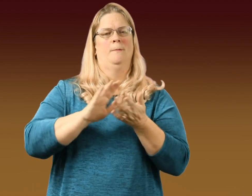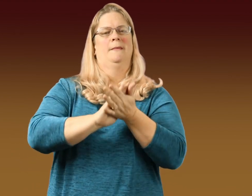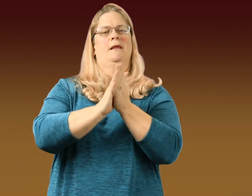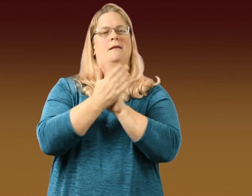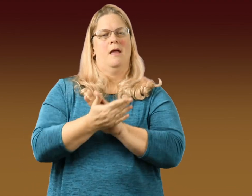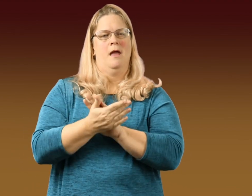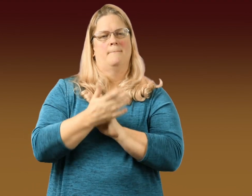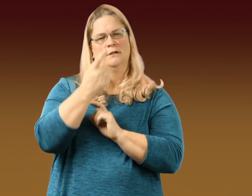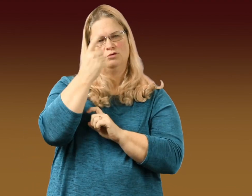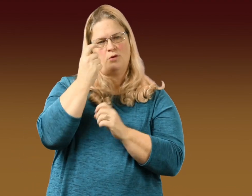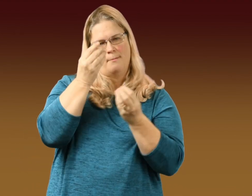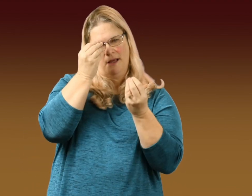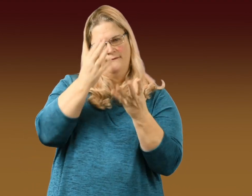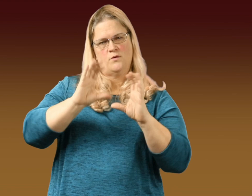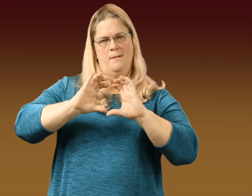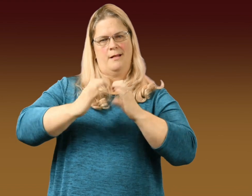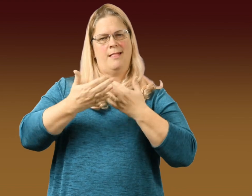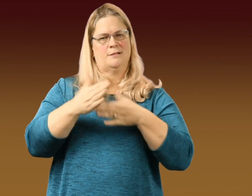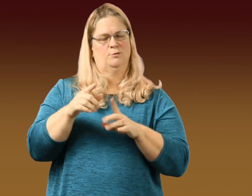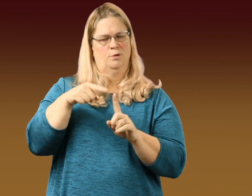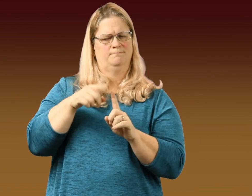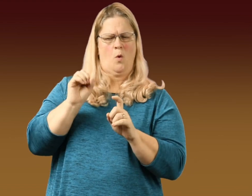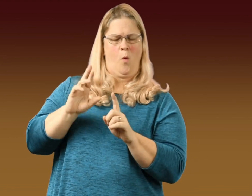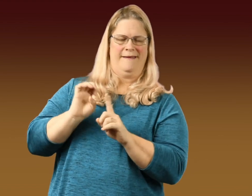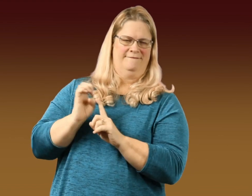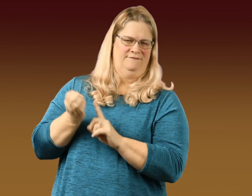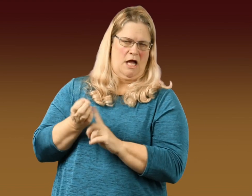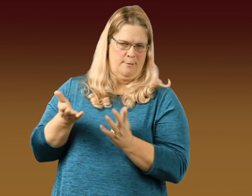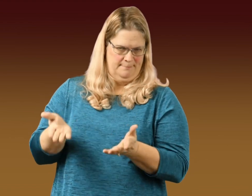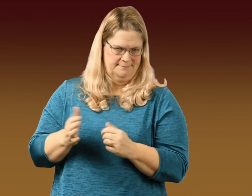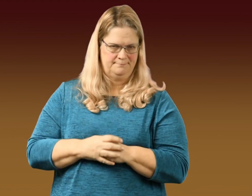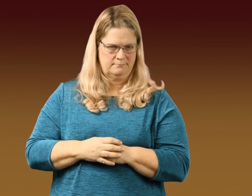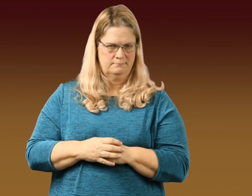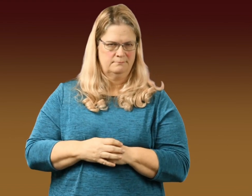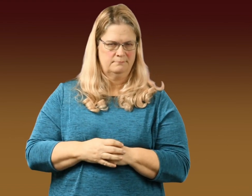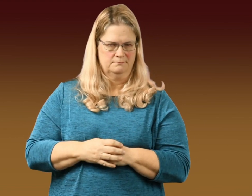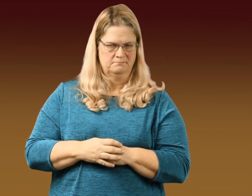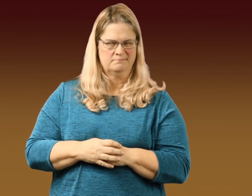what can you do to become a trauma-informed classroom or environment?